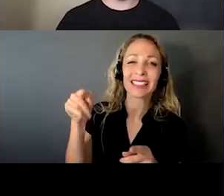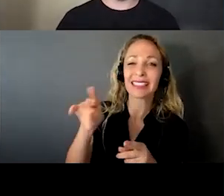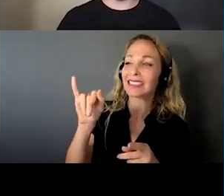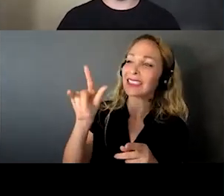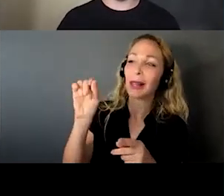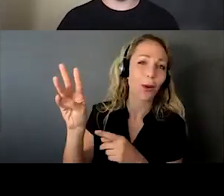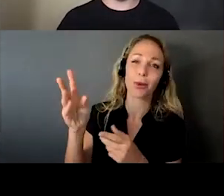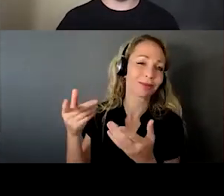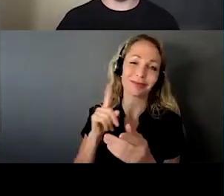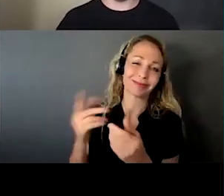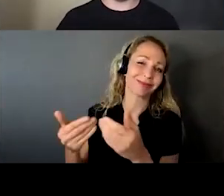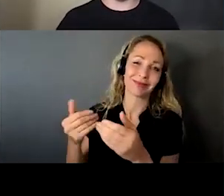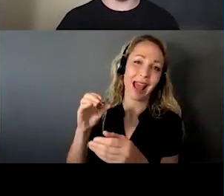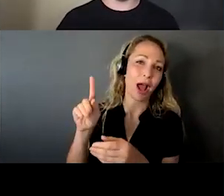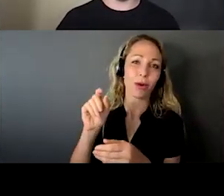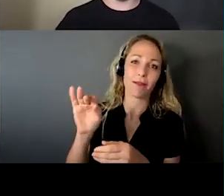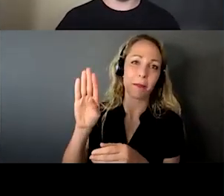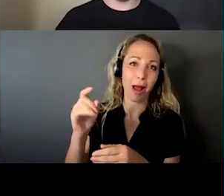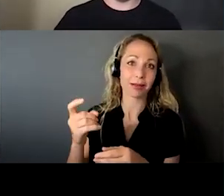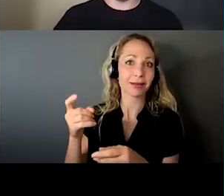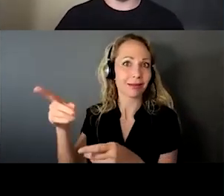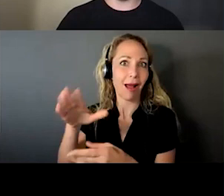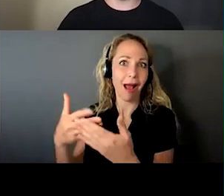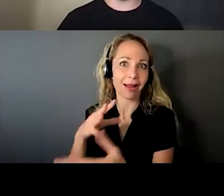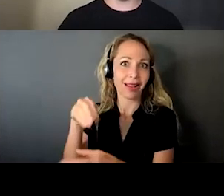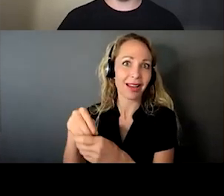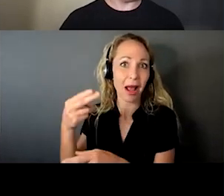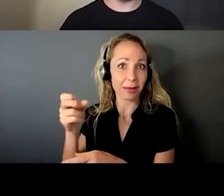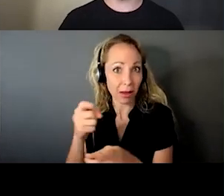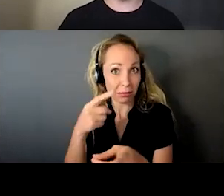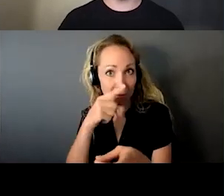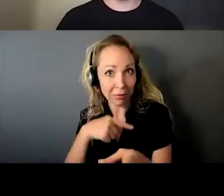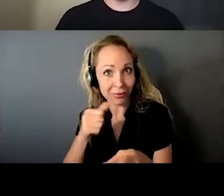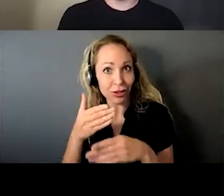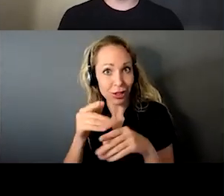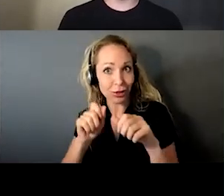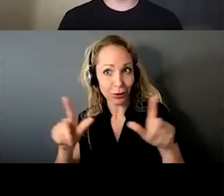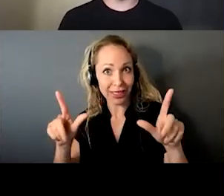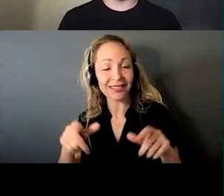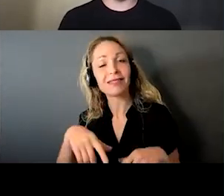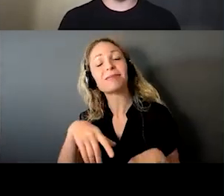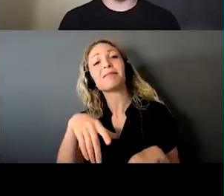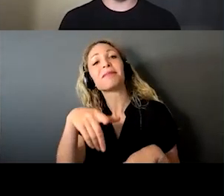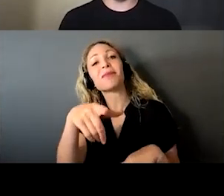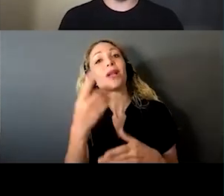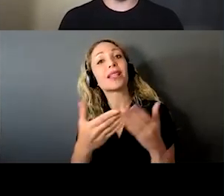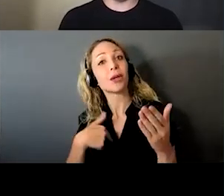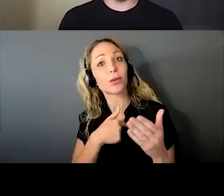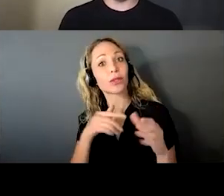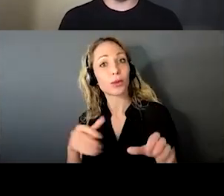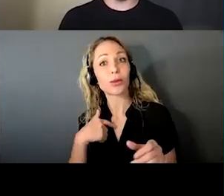ONE THING YOU CAN DO, WE USE IMAGES AS A COMMON